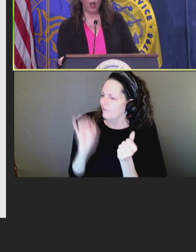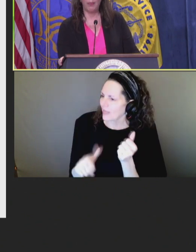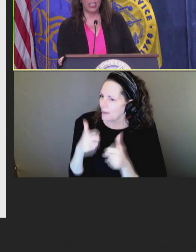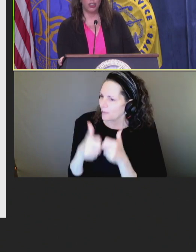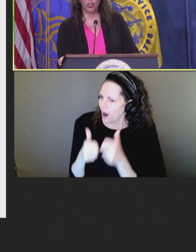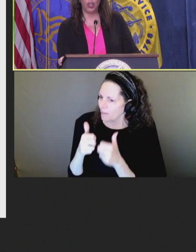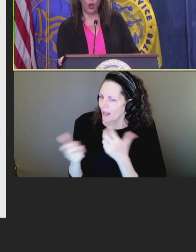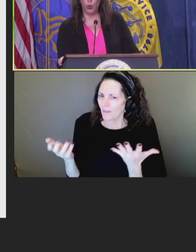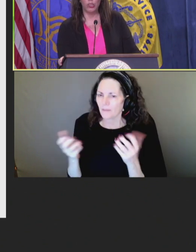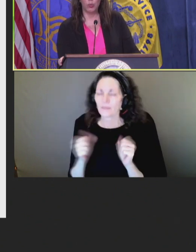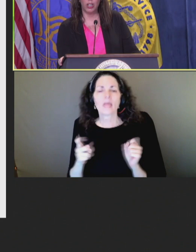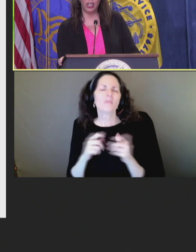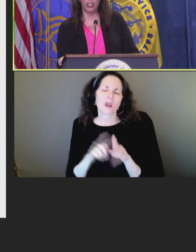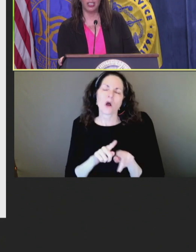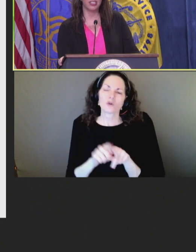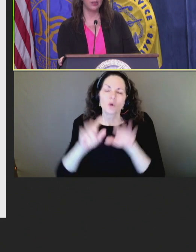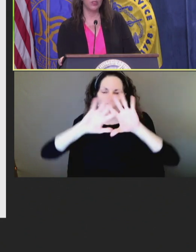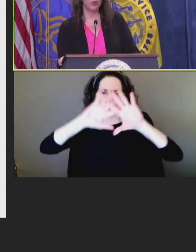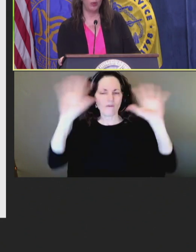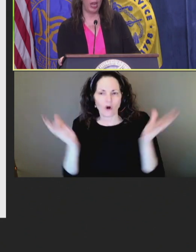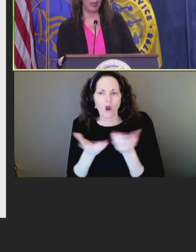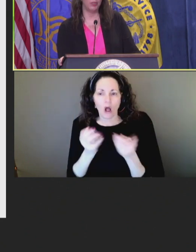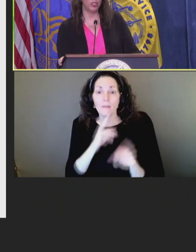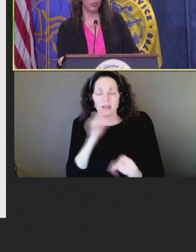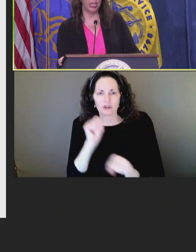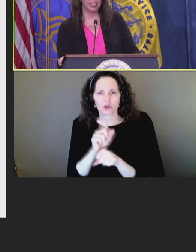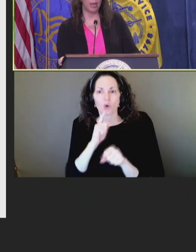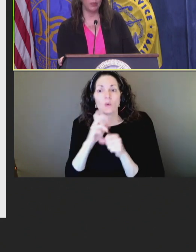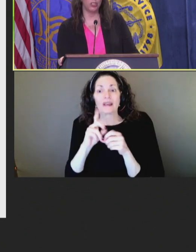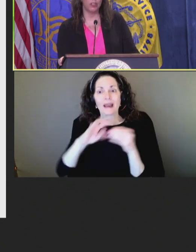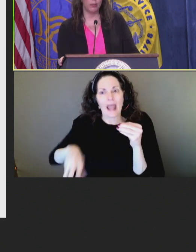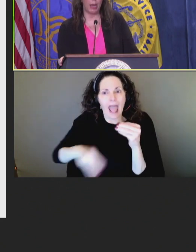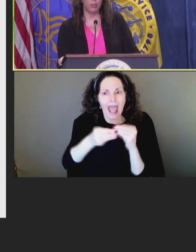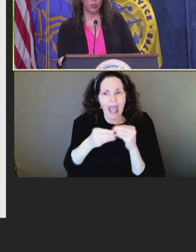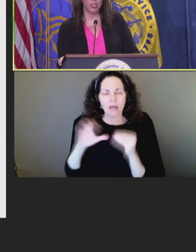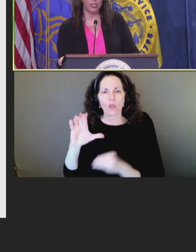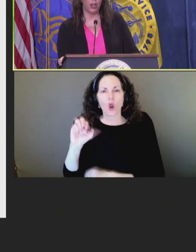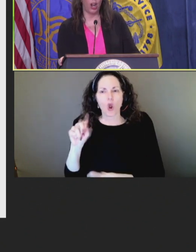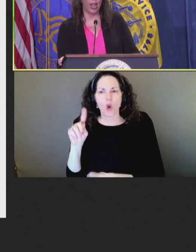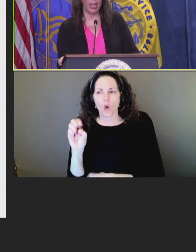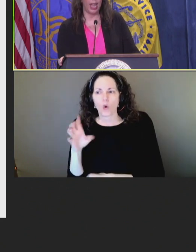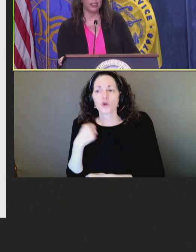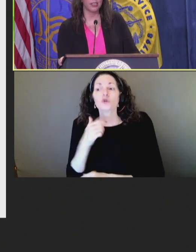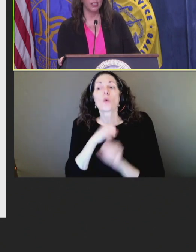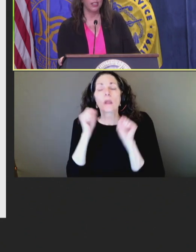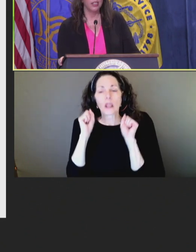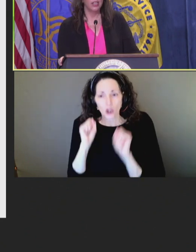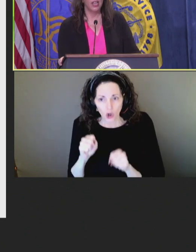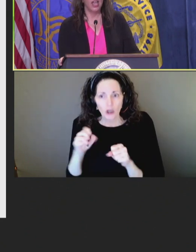making sure the codes were in our system, so we were able to accept nirsevimab doses in our IIS.